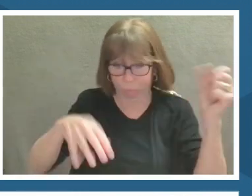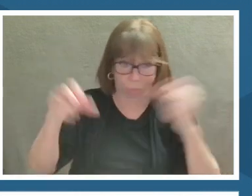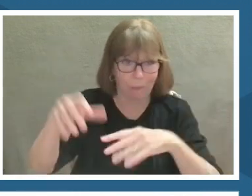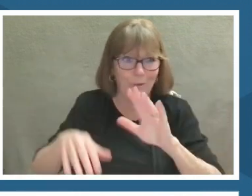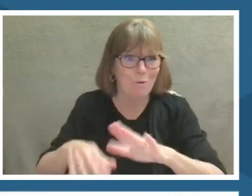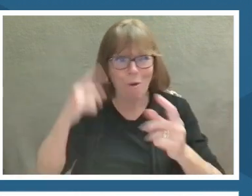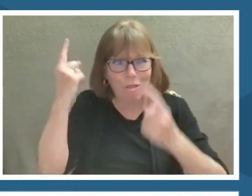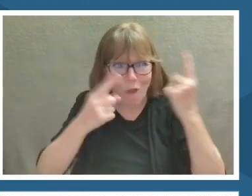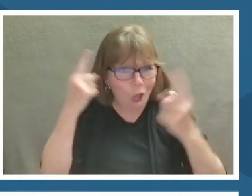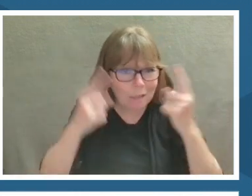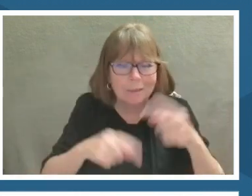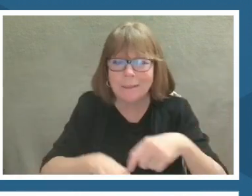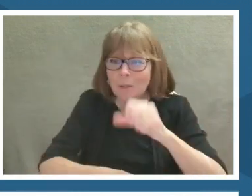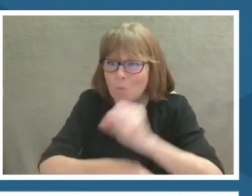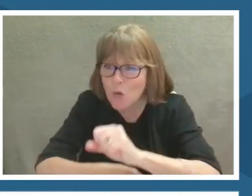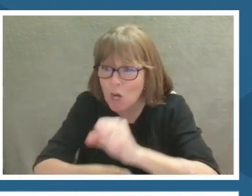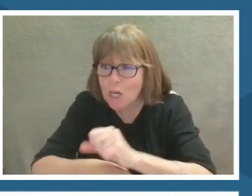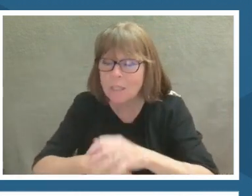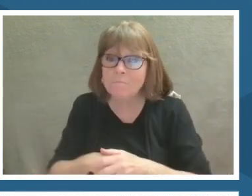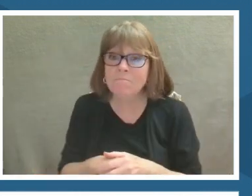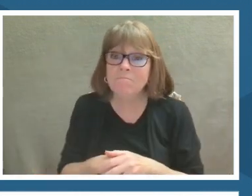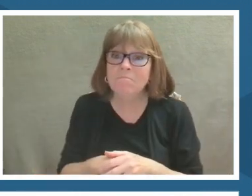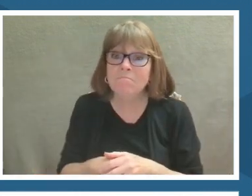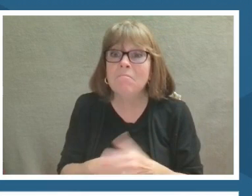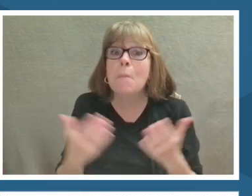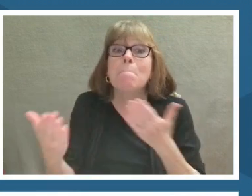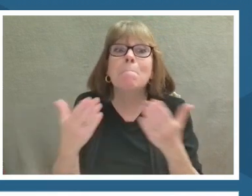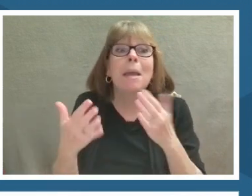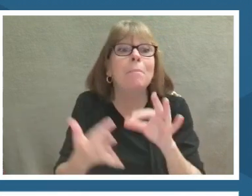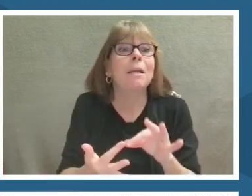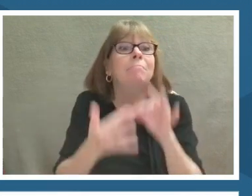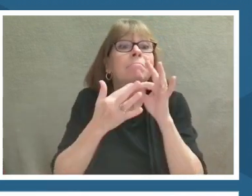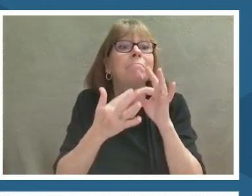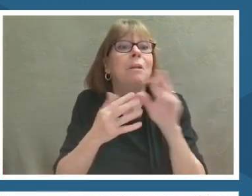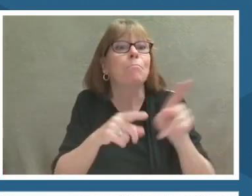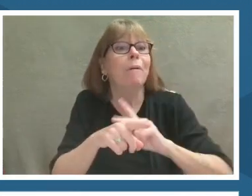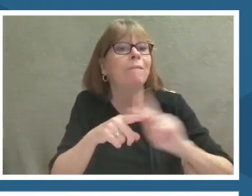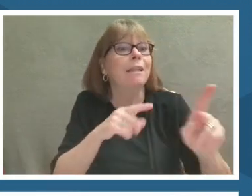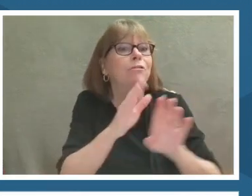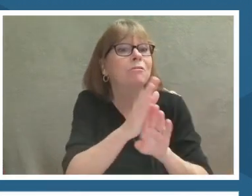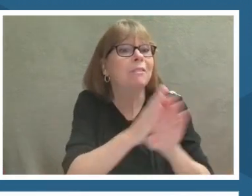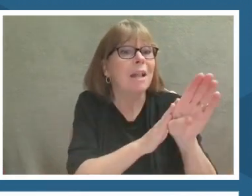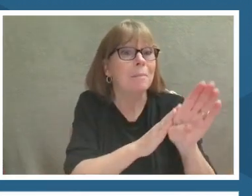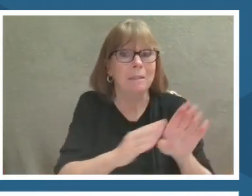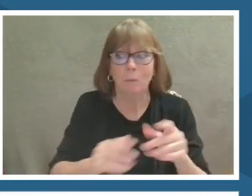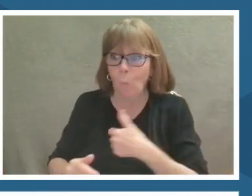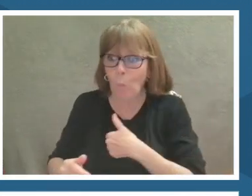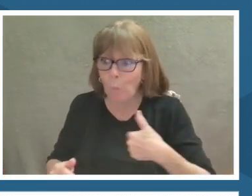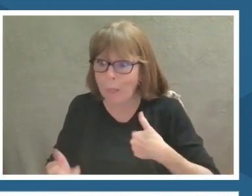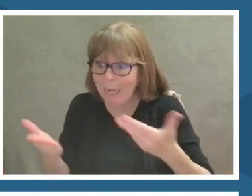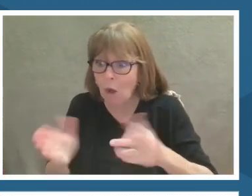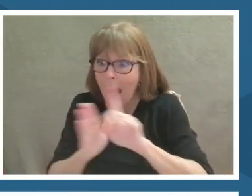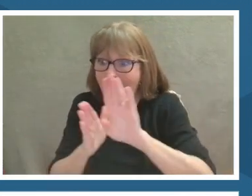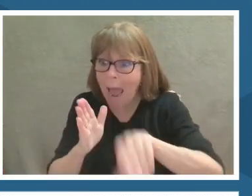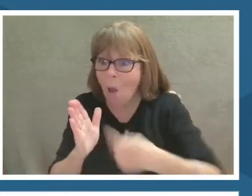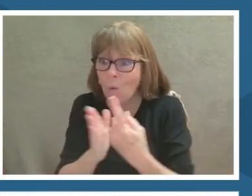maybe some professional development that goes a little deeper than this hour and a half presentation